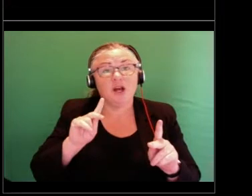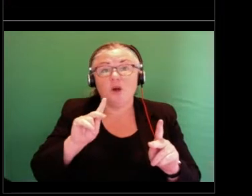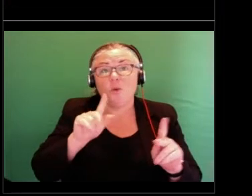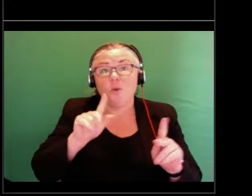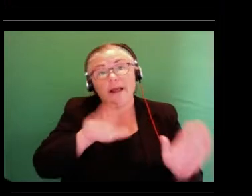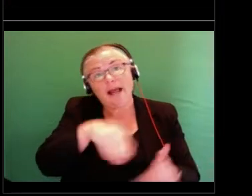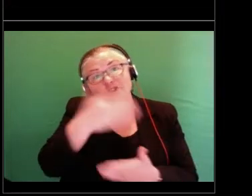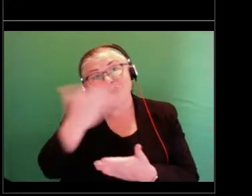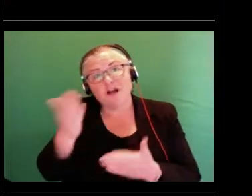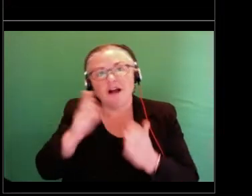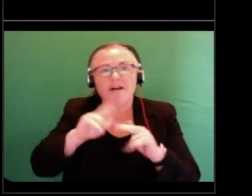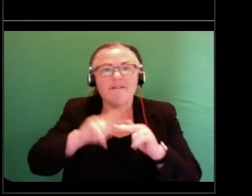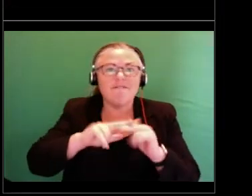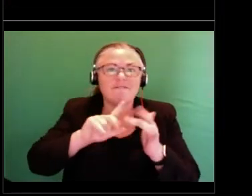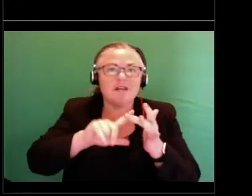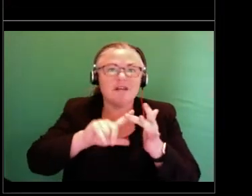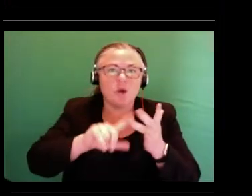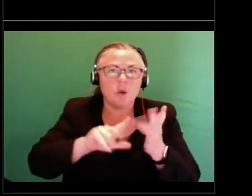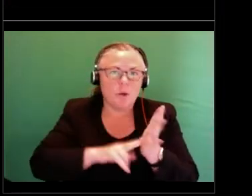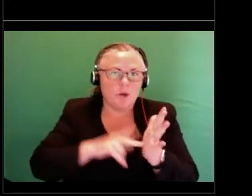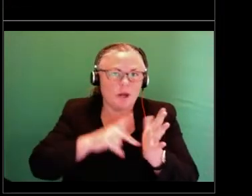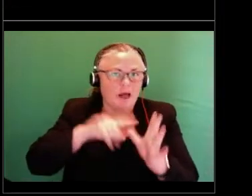What does it entail?